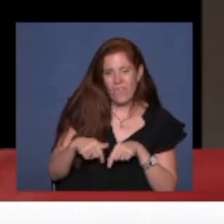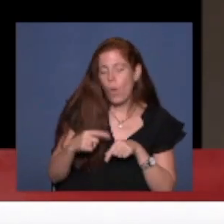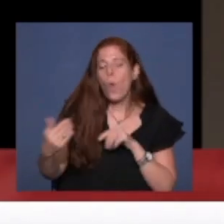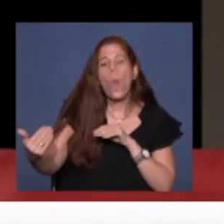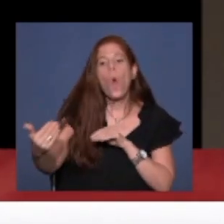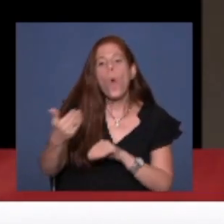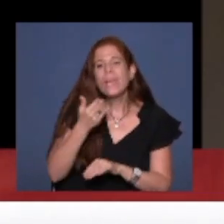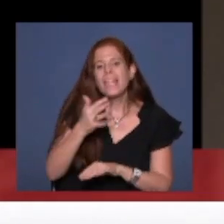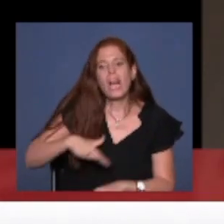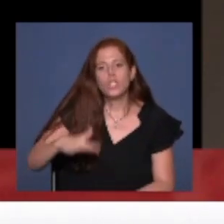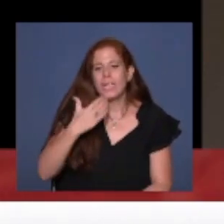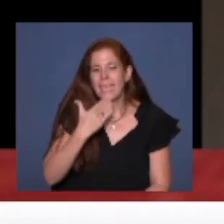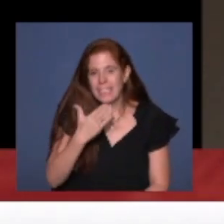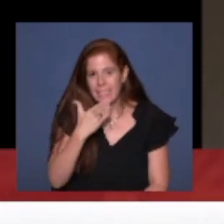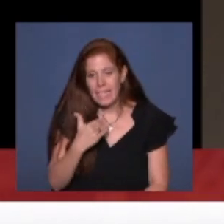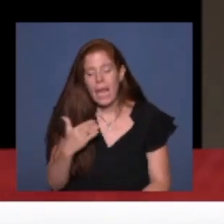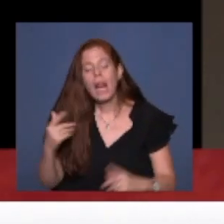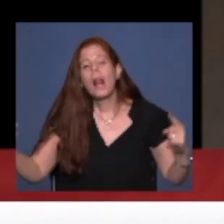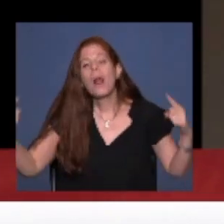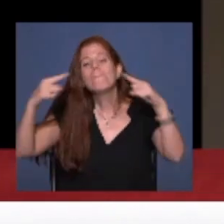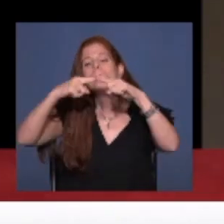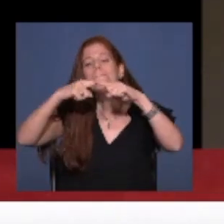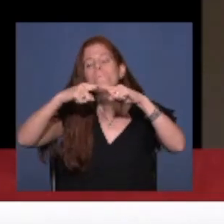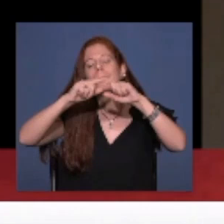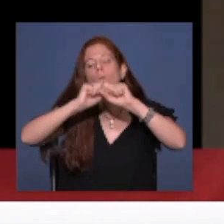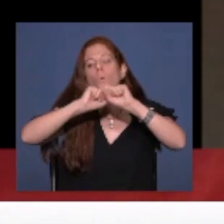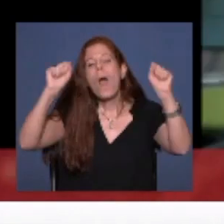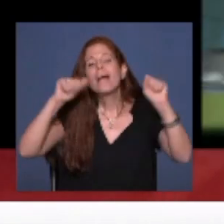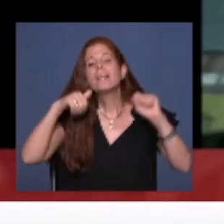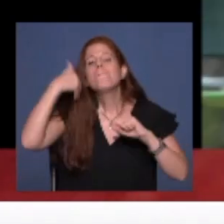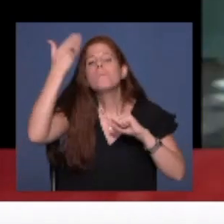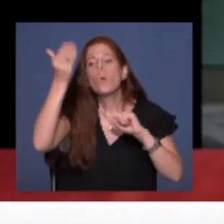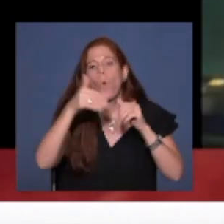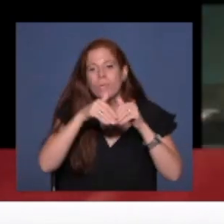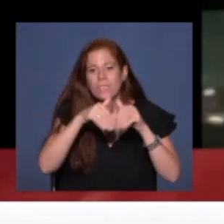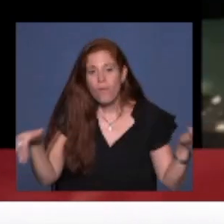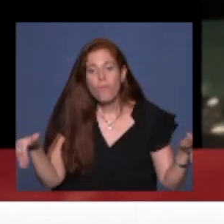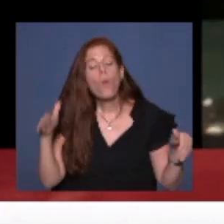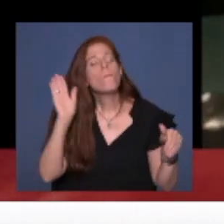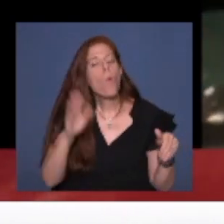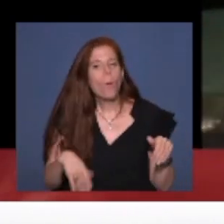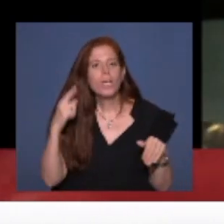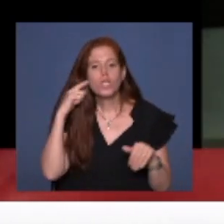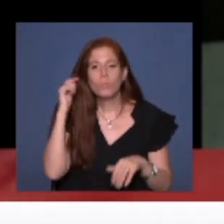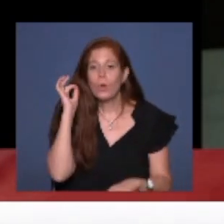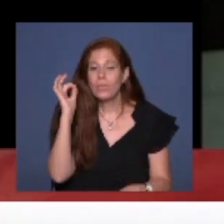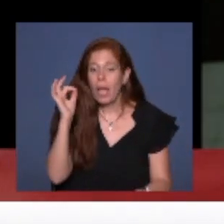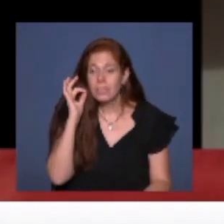But we heard the sirens here in Eilat. I can tell you there was a sense of fear in the streets